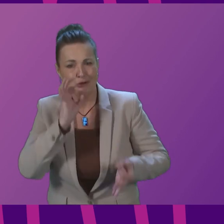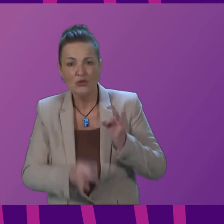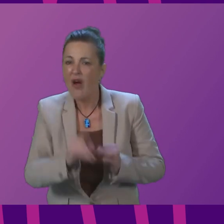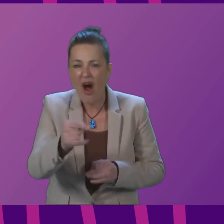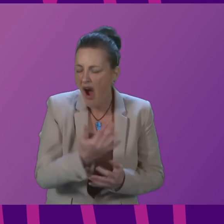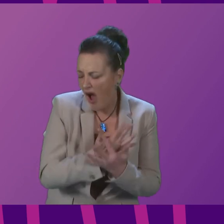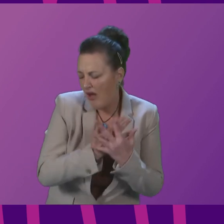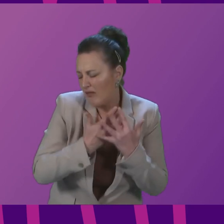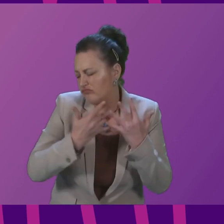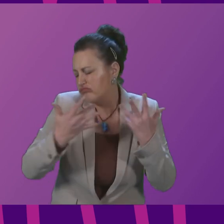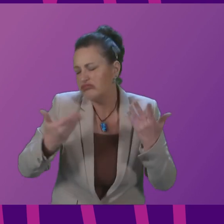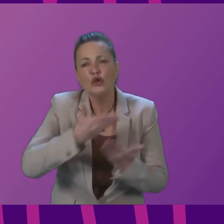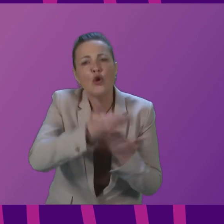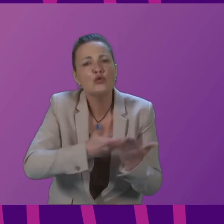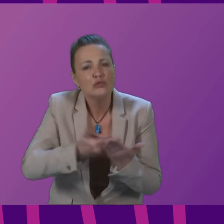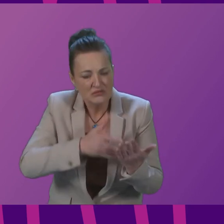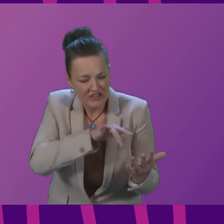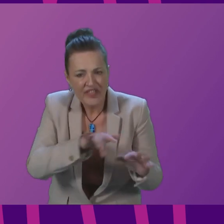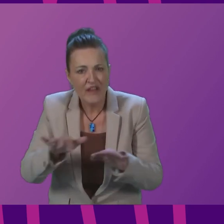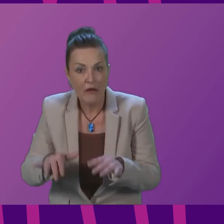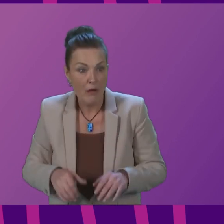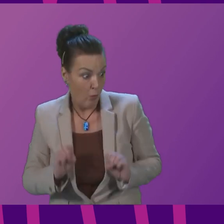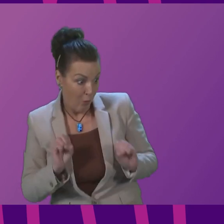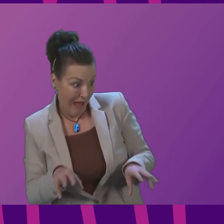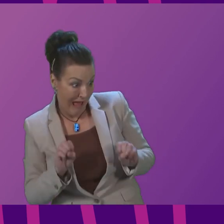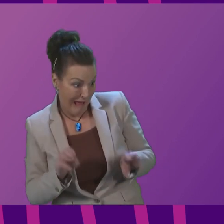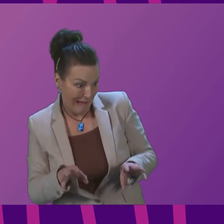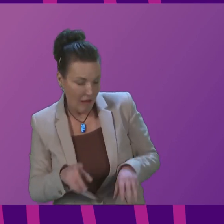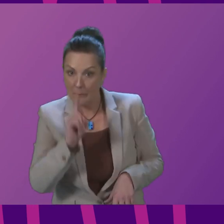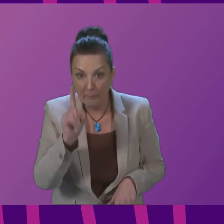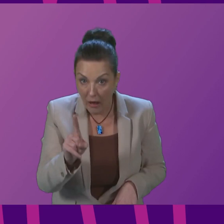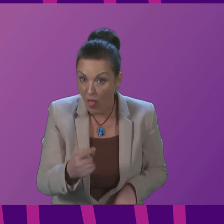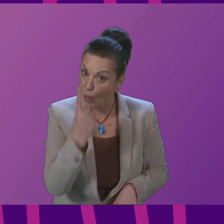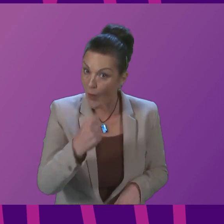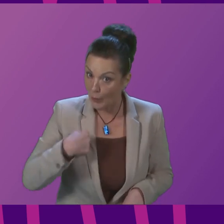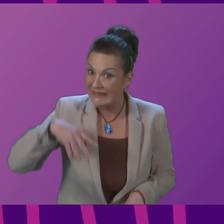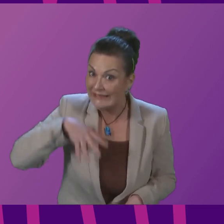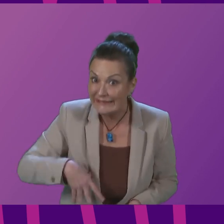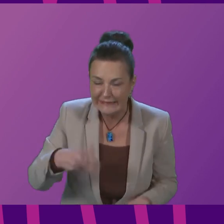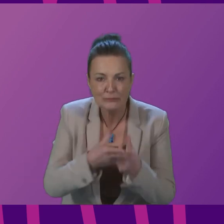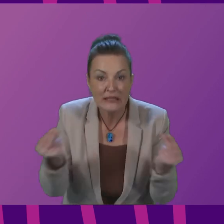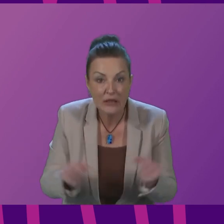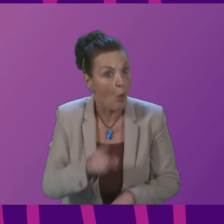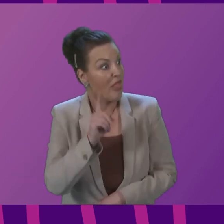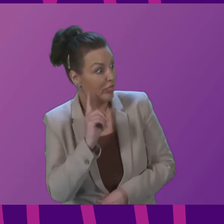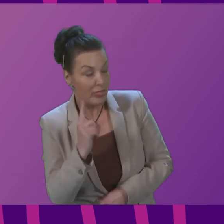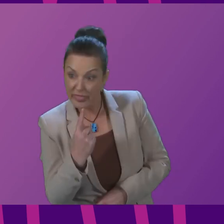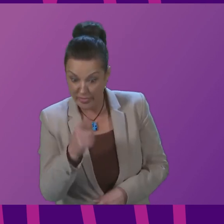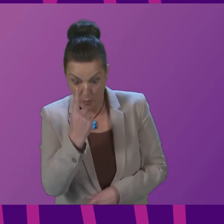of documents available but—wow!—not the one that we need and that the Auditor General was looking for.